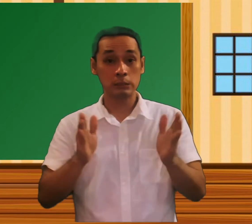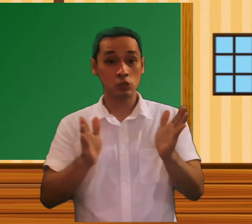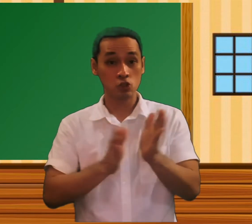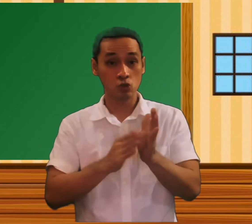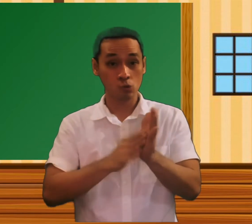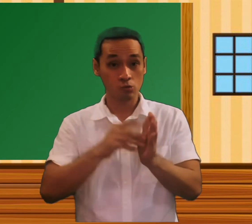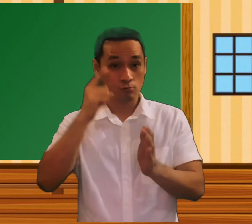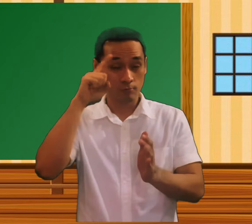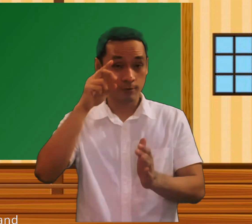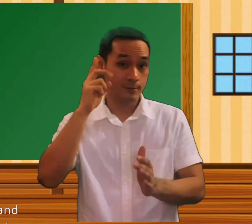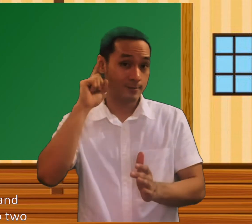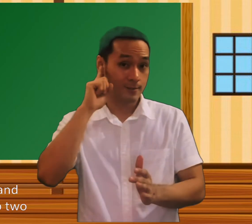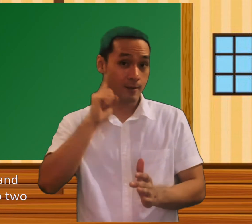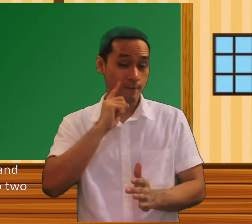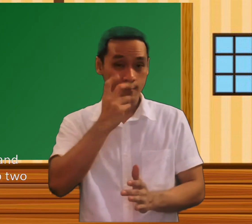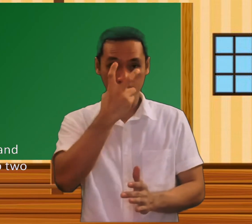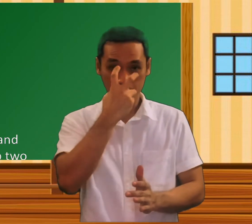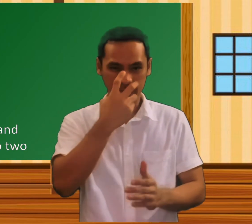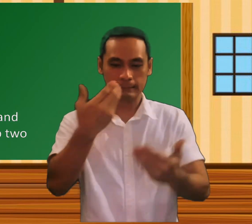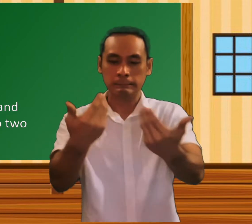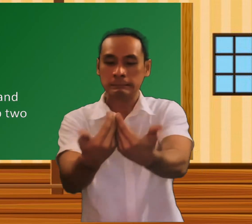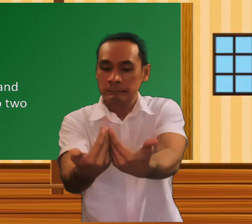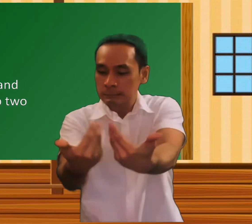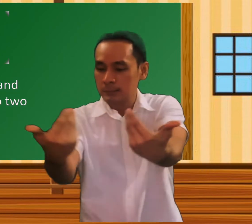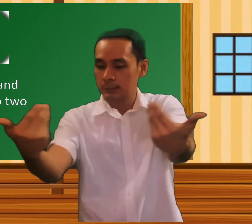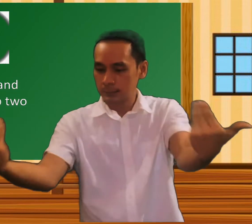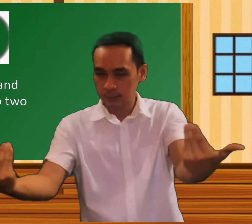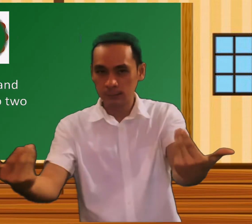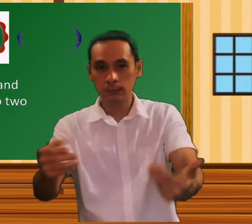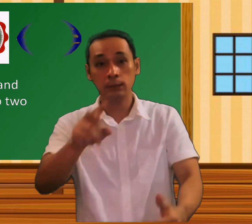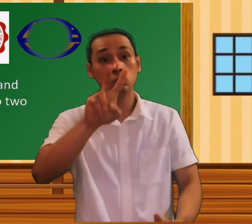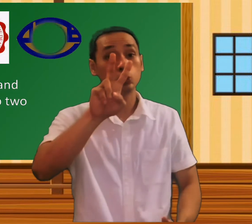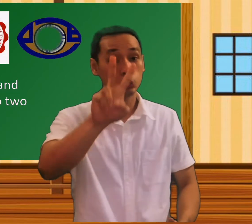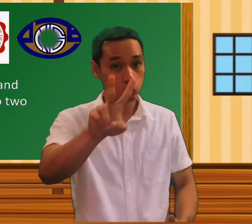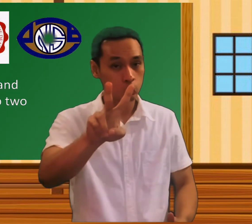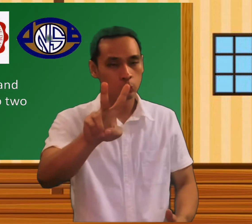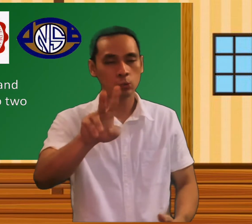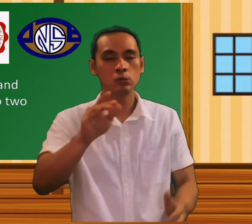the school for the deaf and blind was separated into two schools